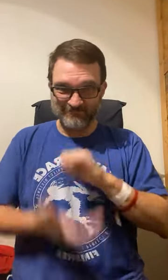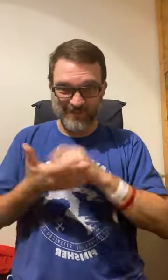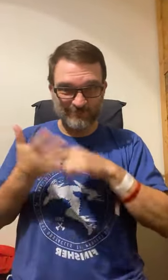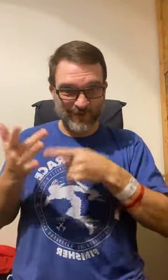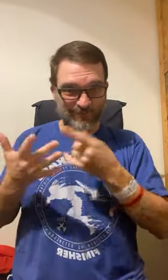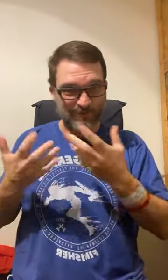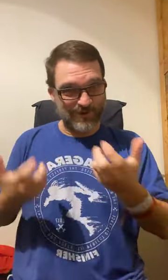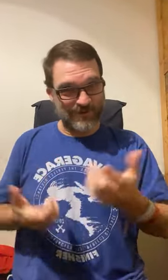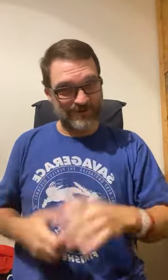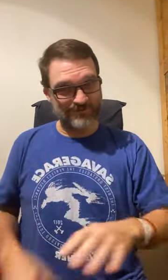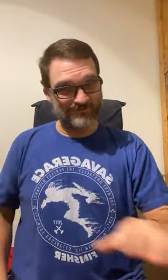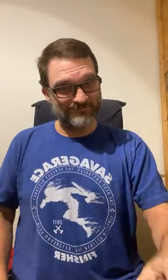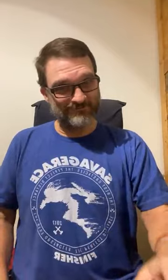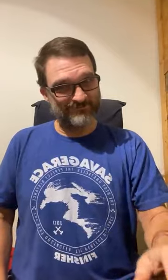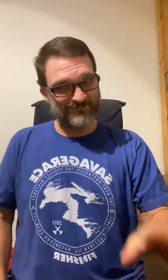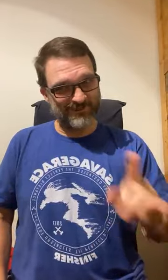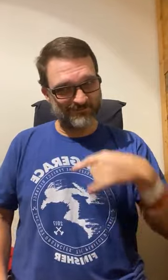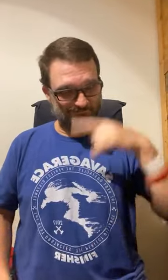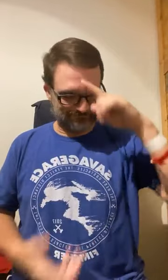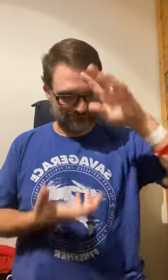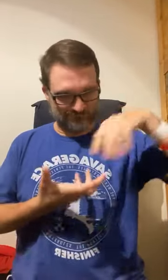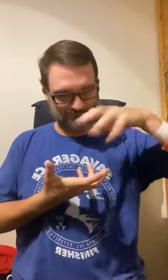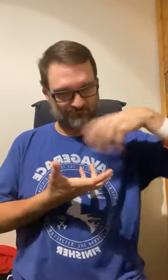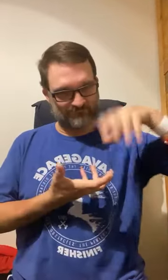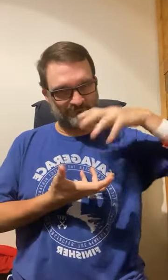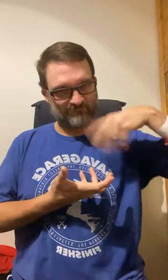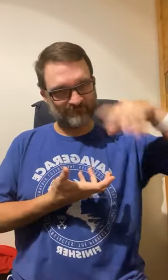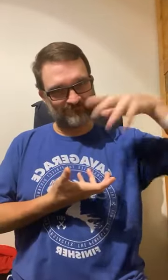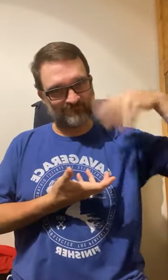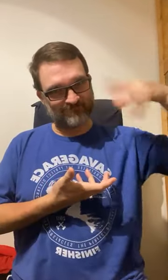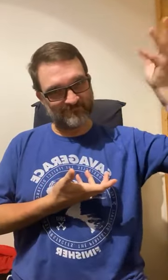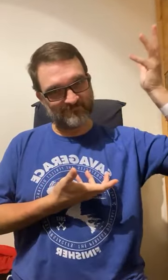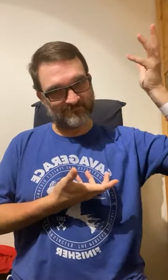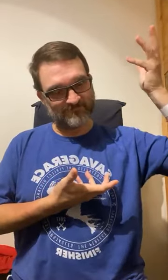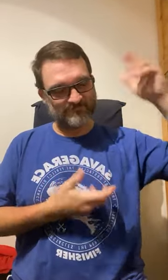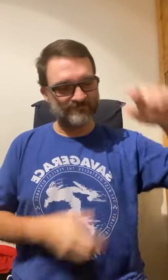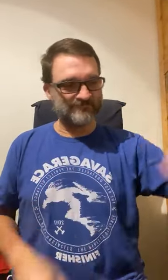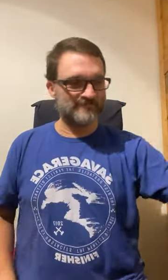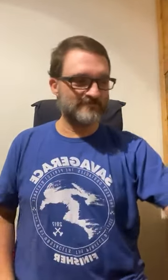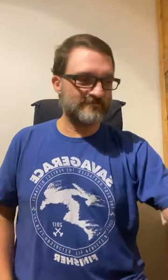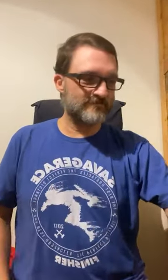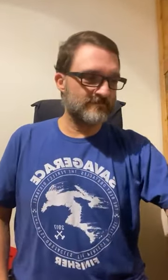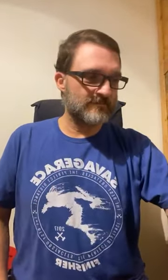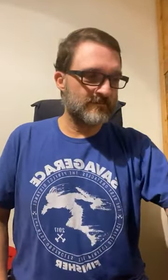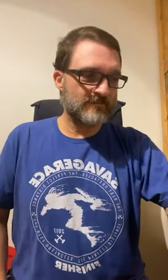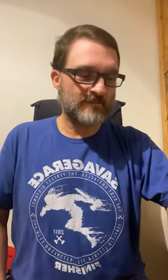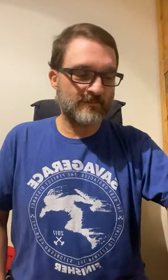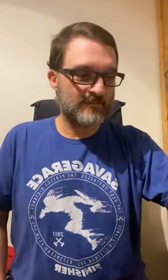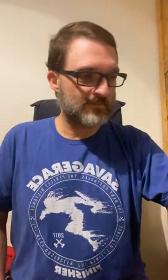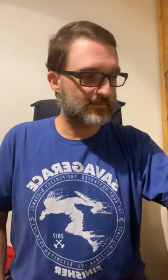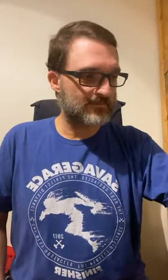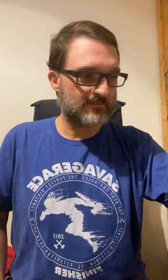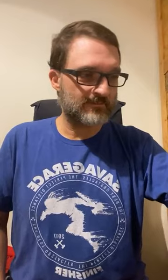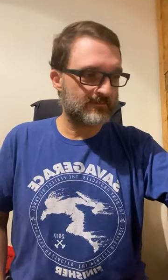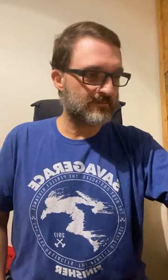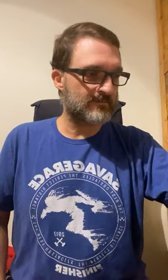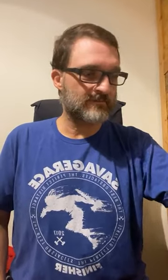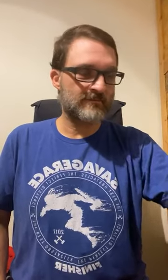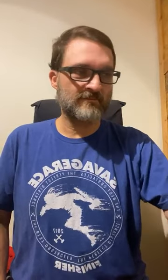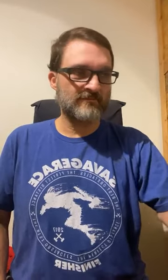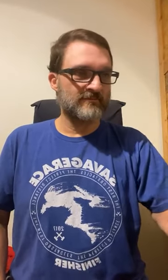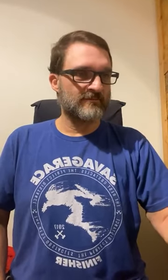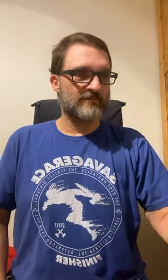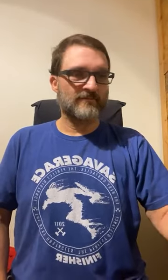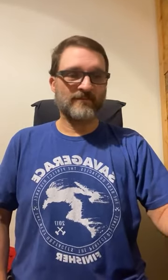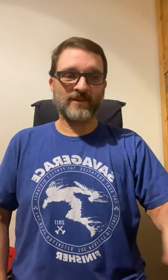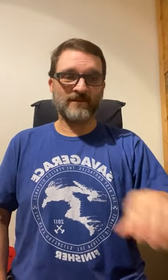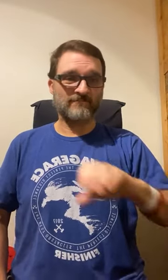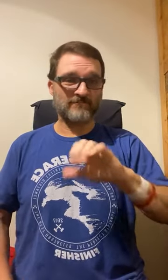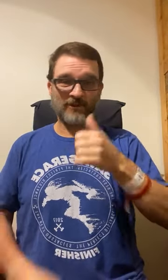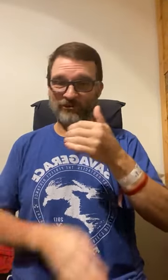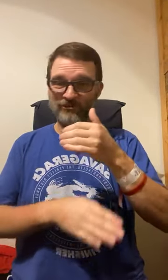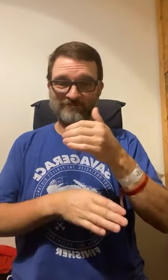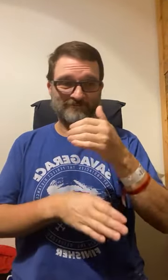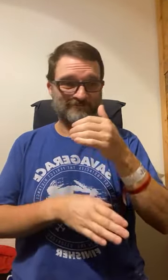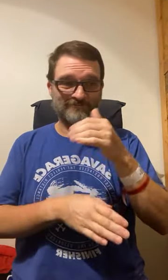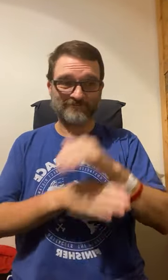That's what they wanted.